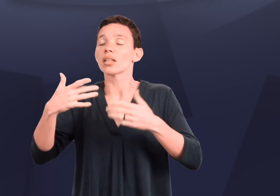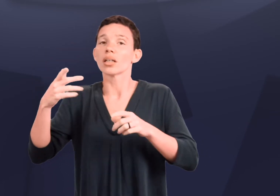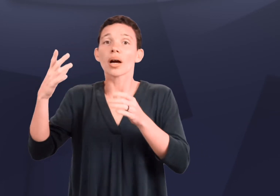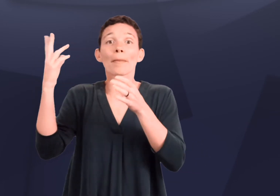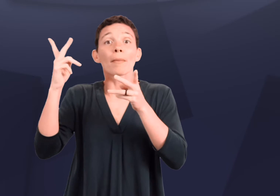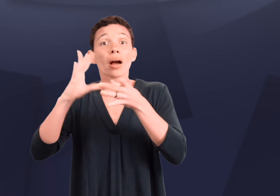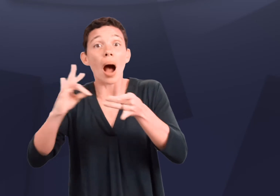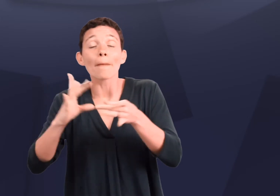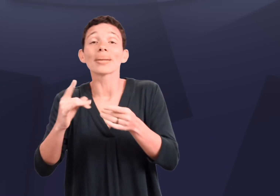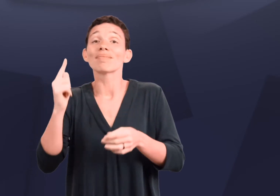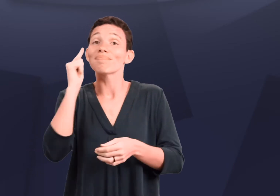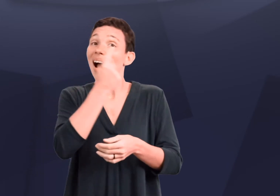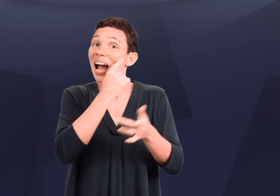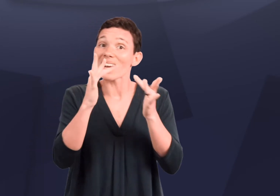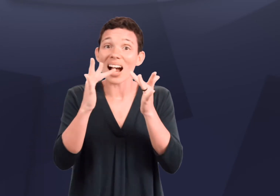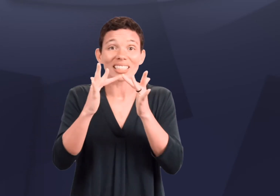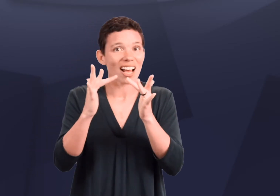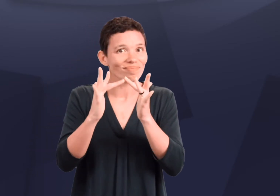and create small shifts in daily life.